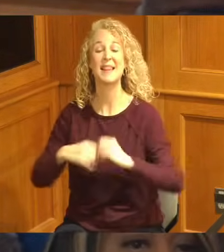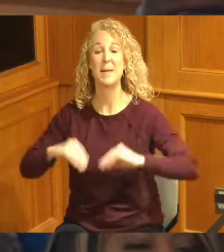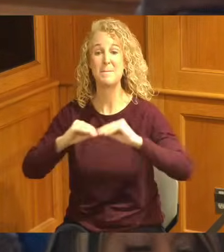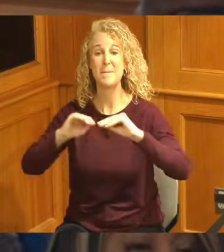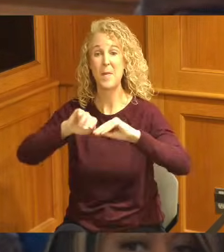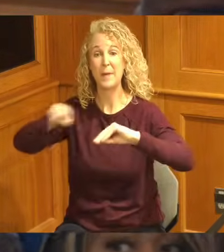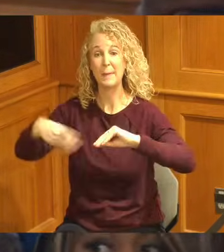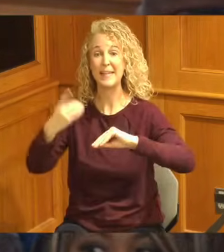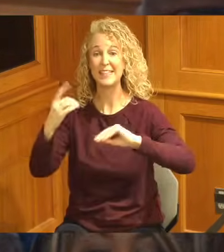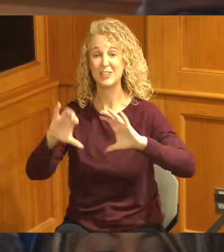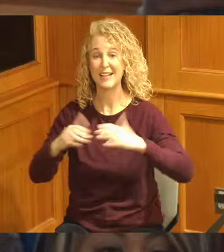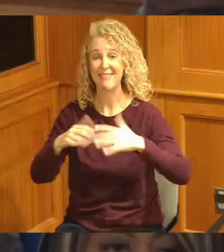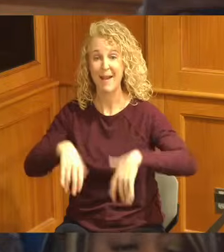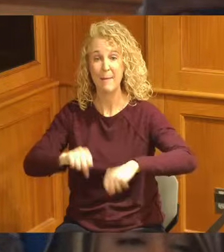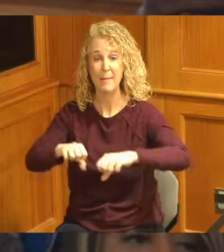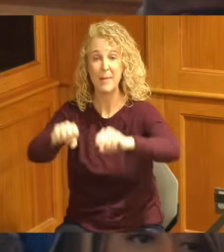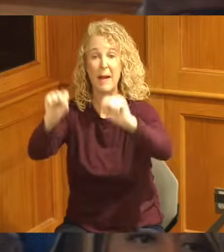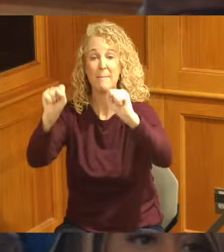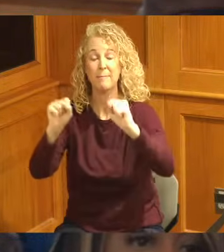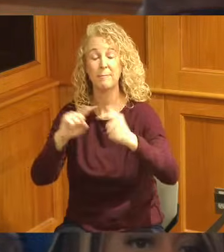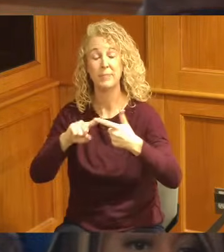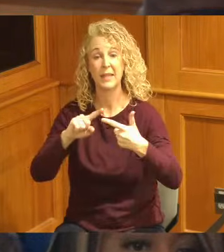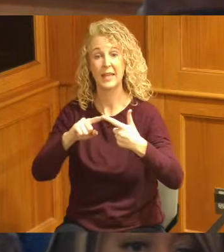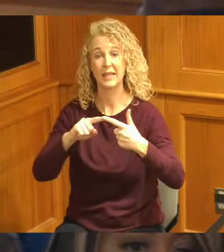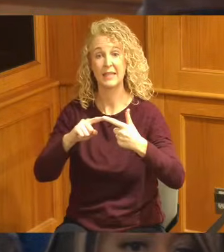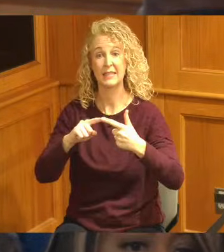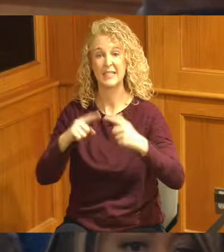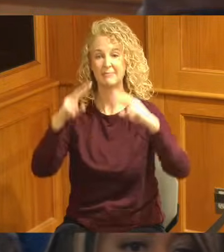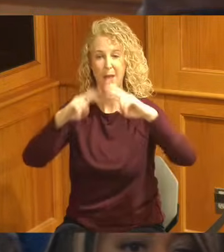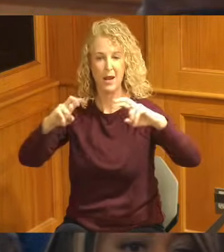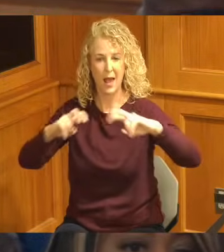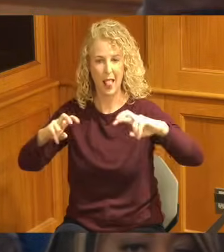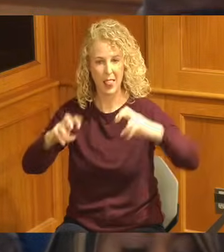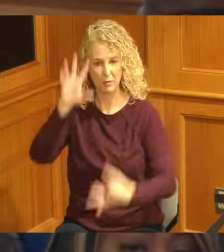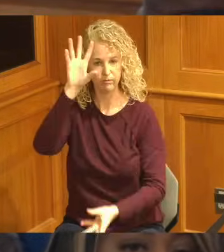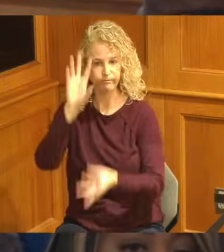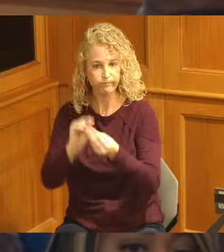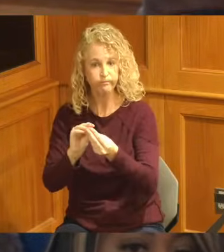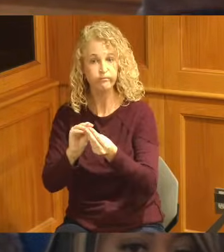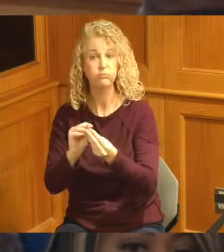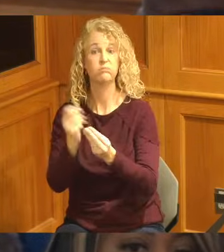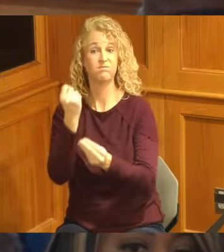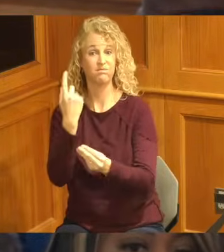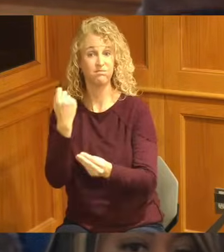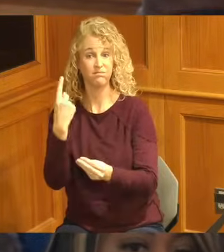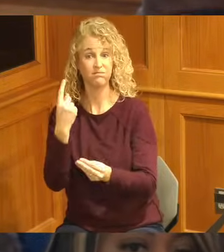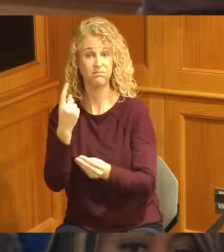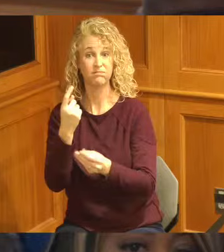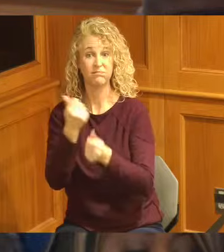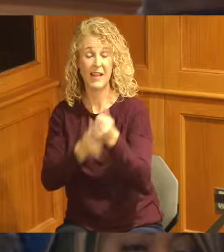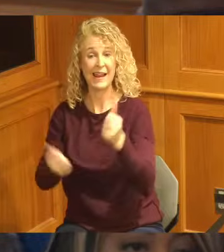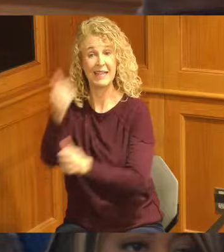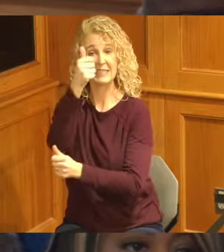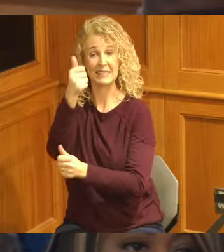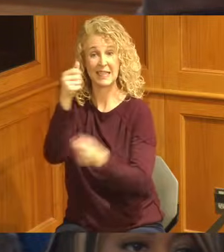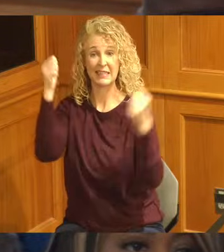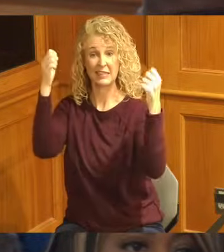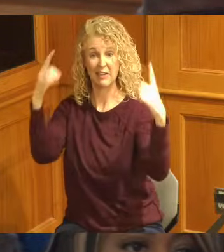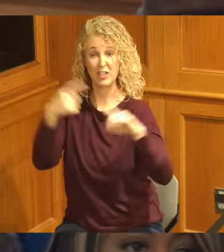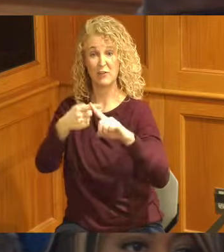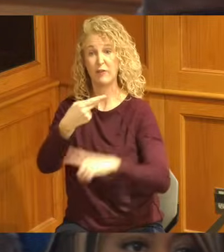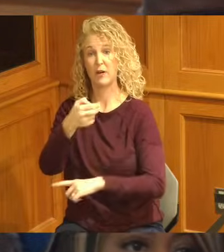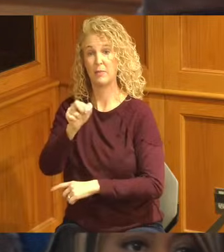coursework completed in quantitative analysis as well as executive education at Harvard University